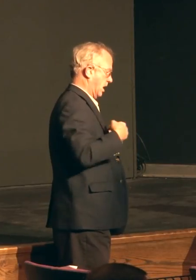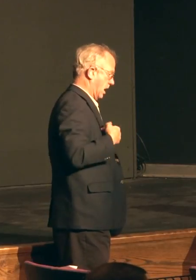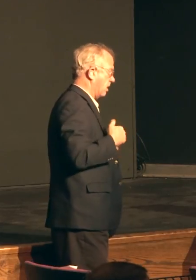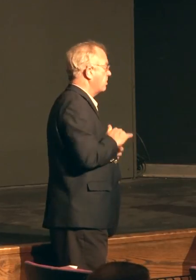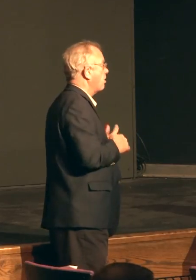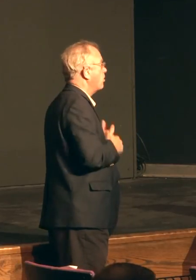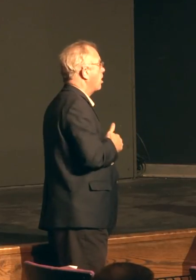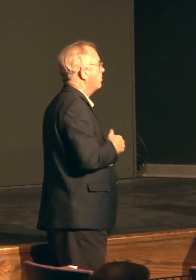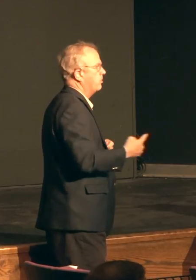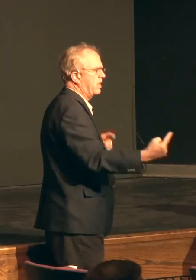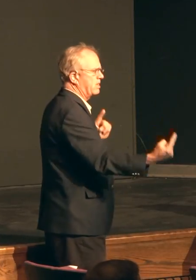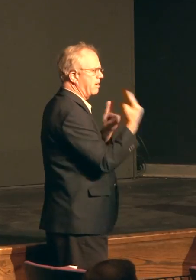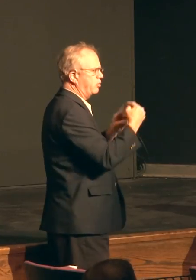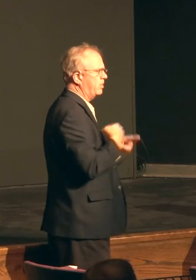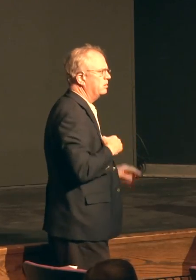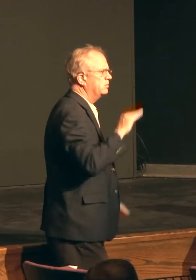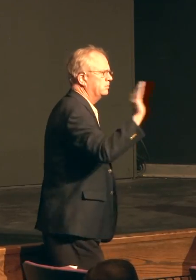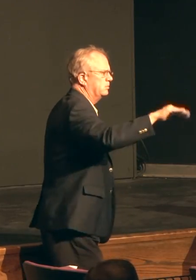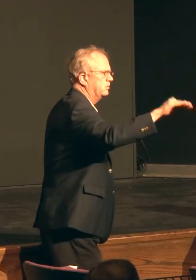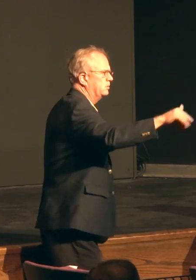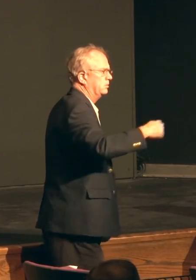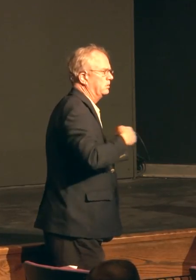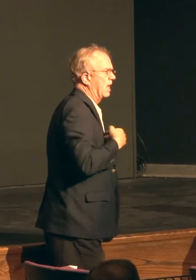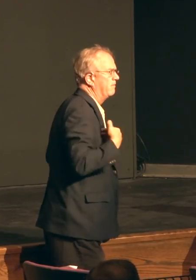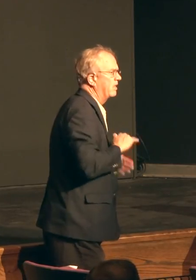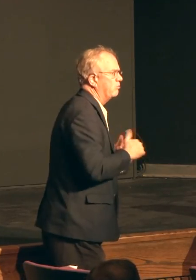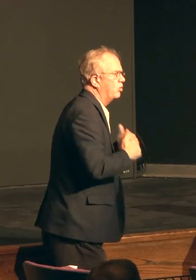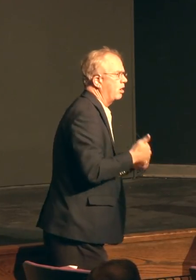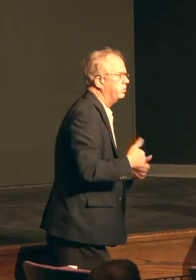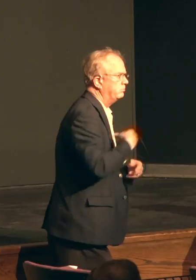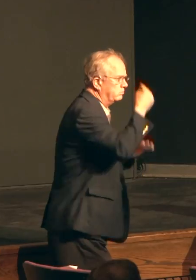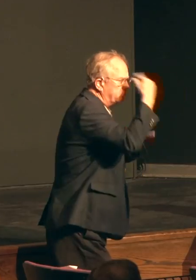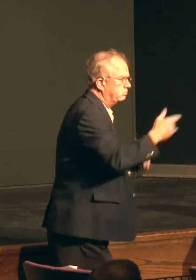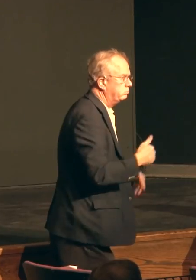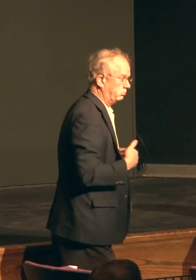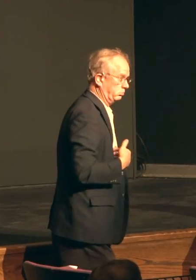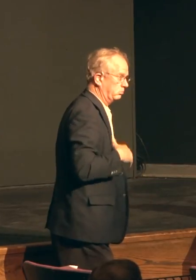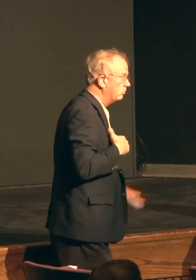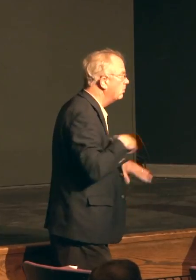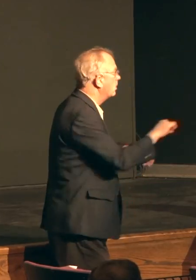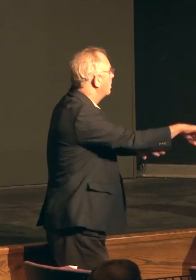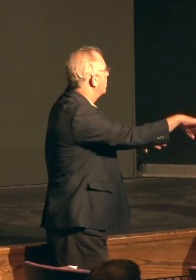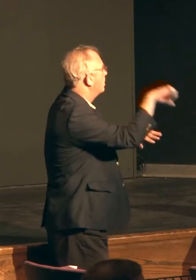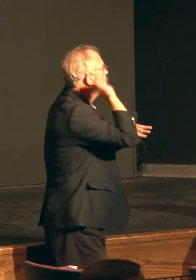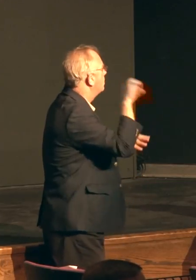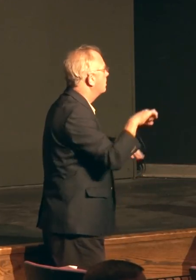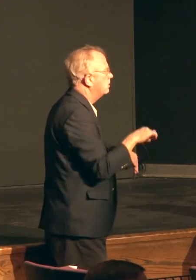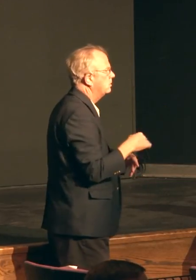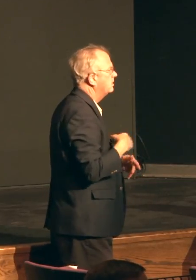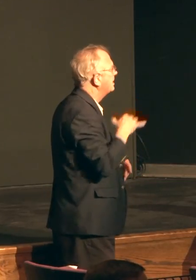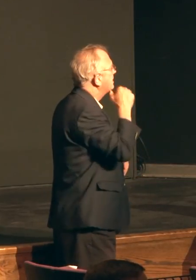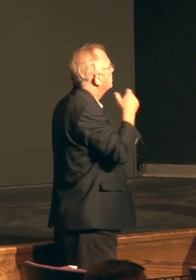issues they have with balance later on in life. Because I often meet people that say, have I the